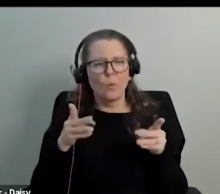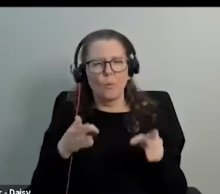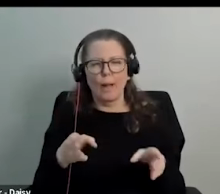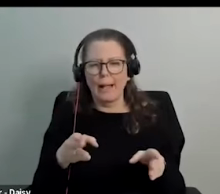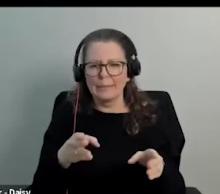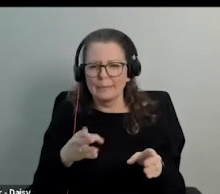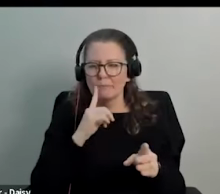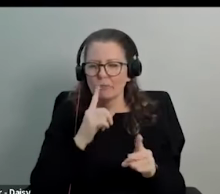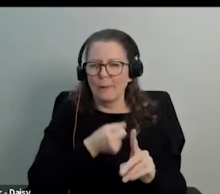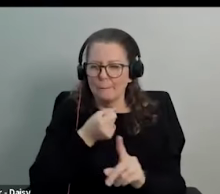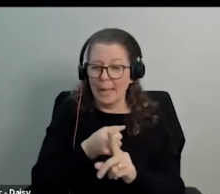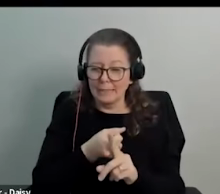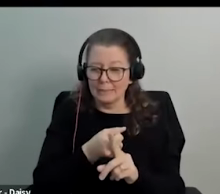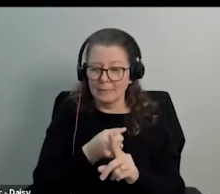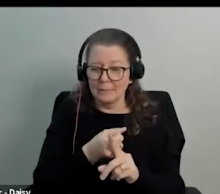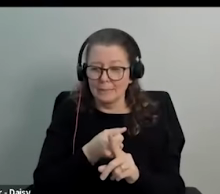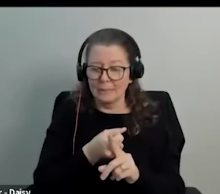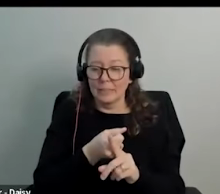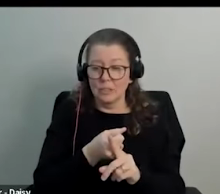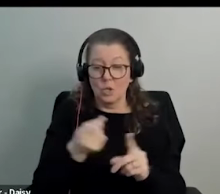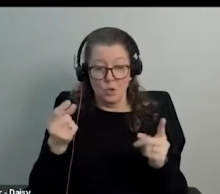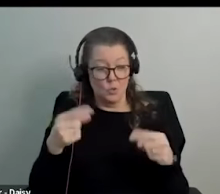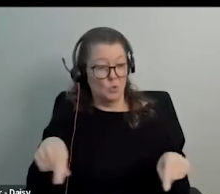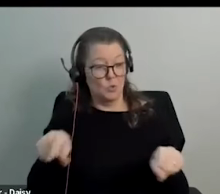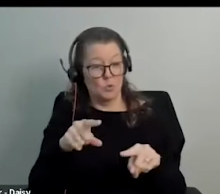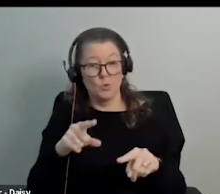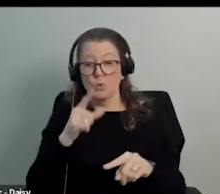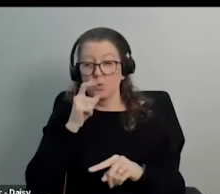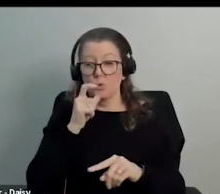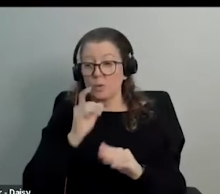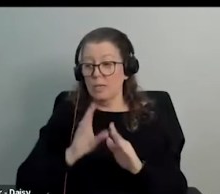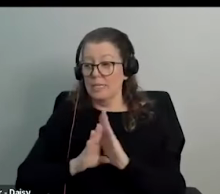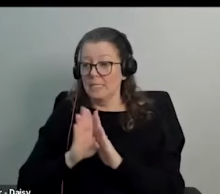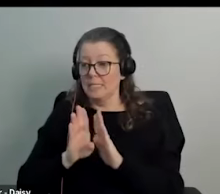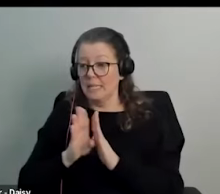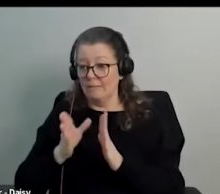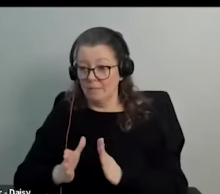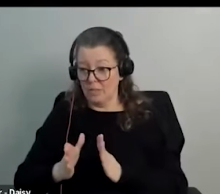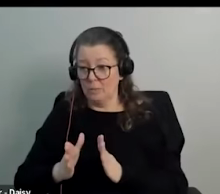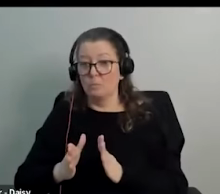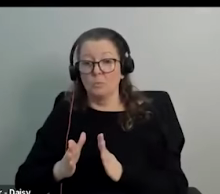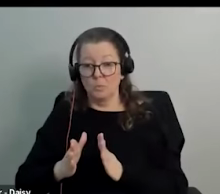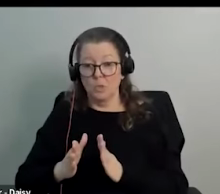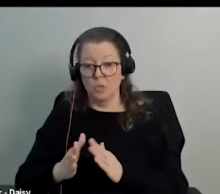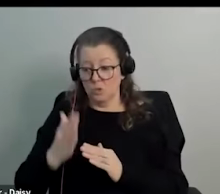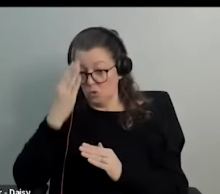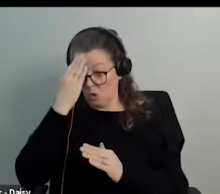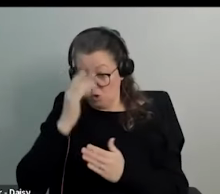One is from the bottom up. You as a developer who knows accessibility, if you write accessible code, your code's gonna be better.